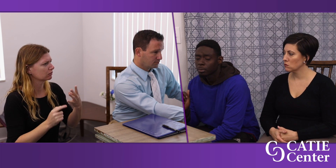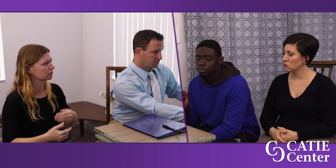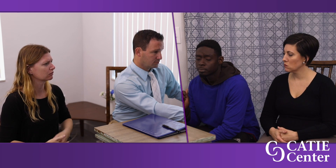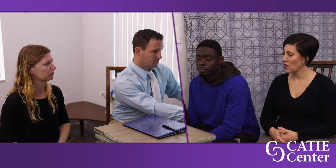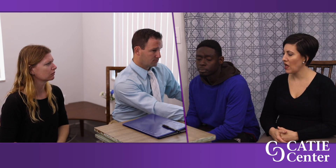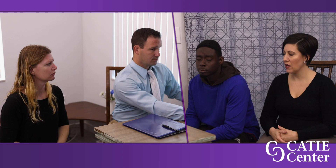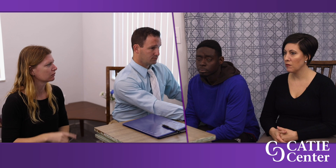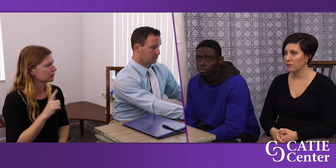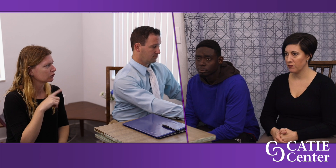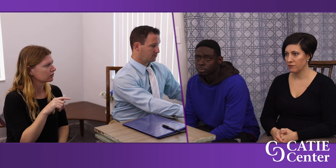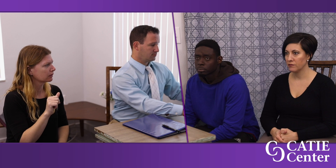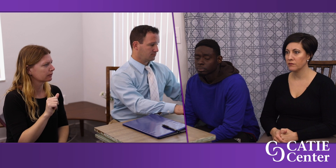A.